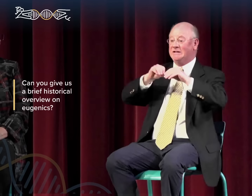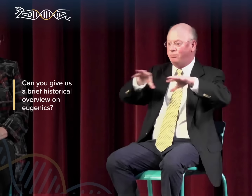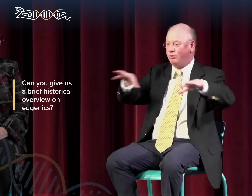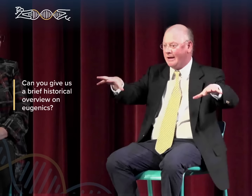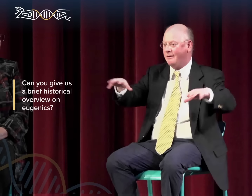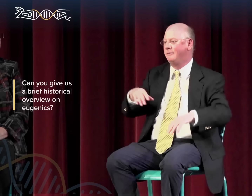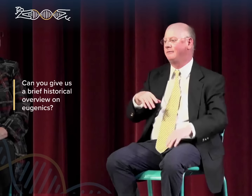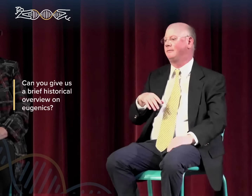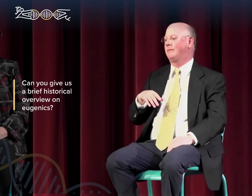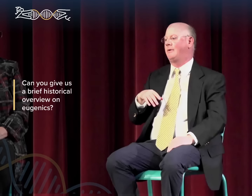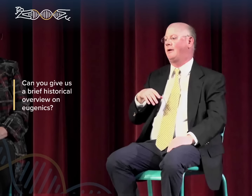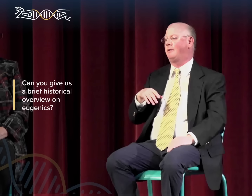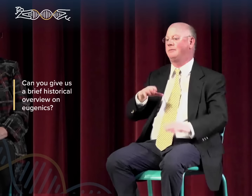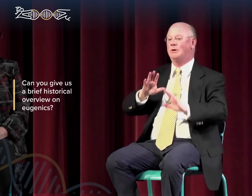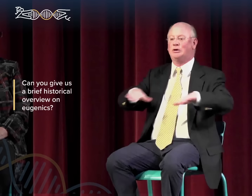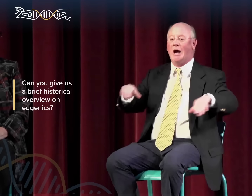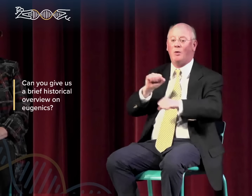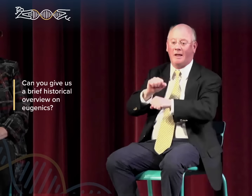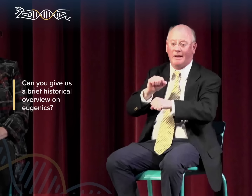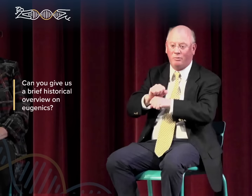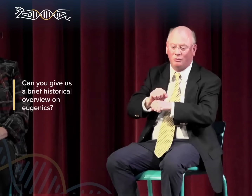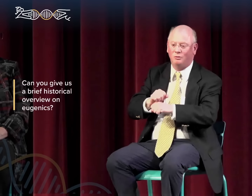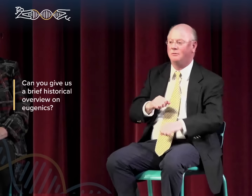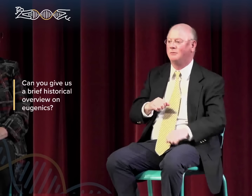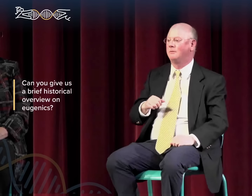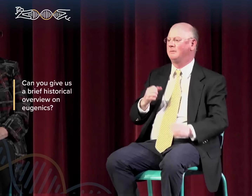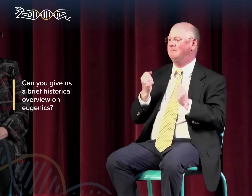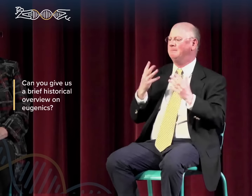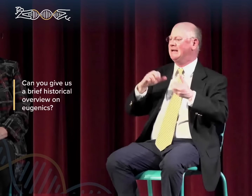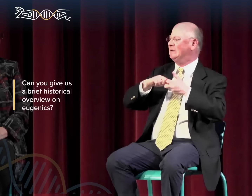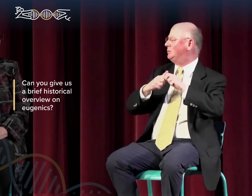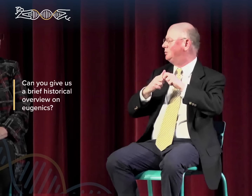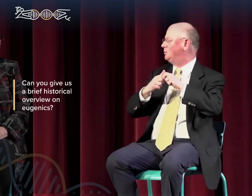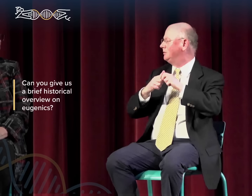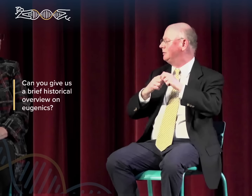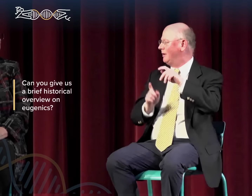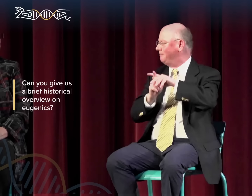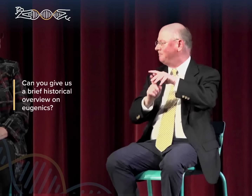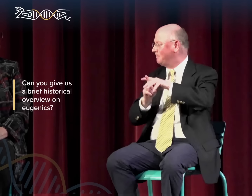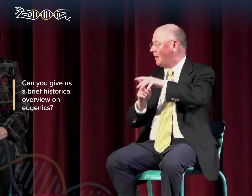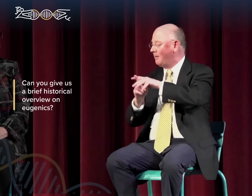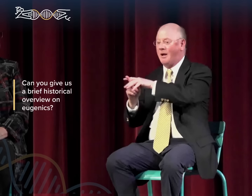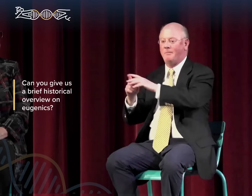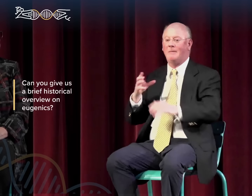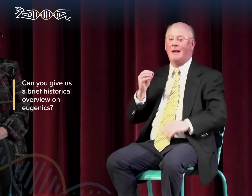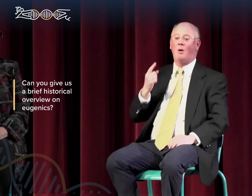That came with large waves of immigration. Loss of jobs. Other social problems of the day.